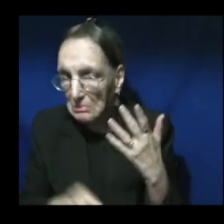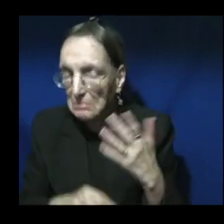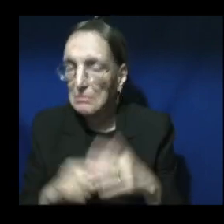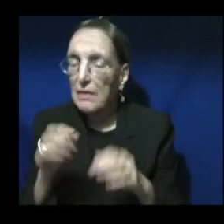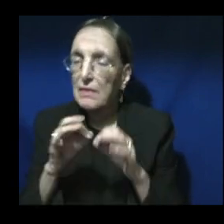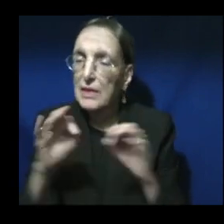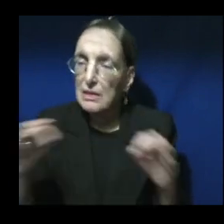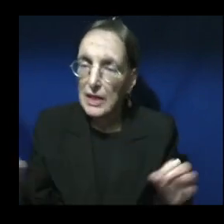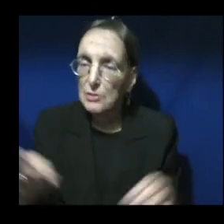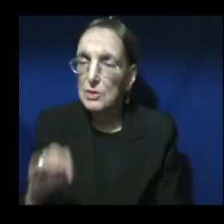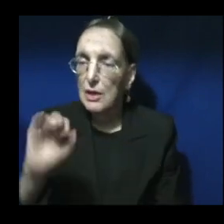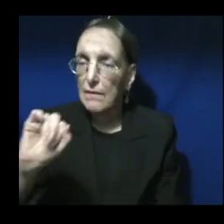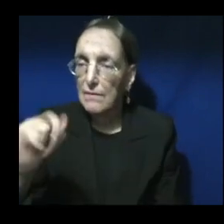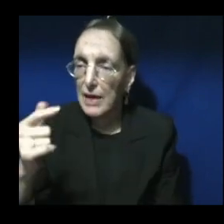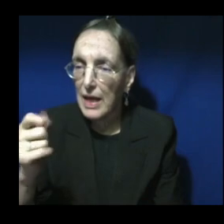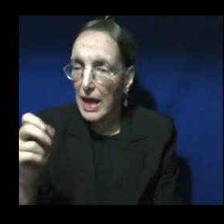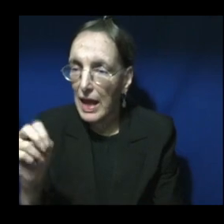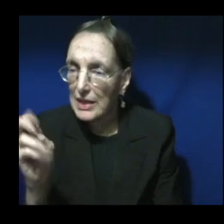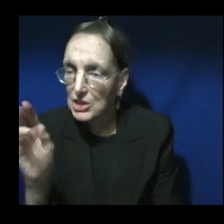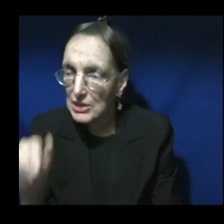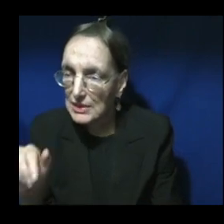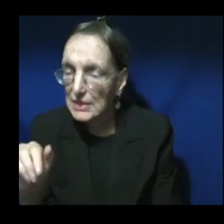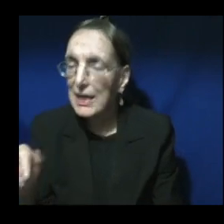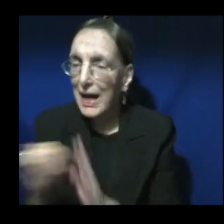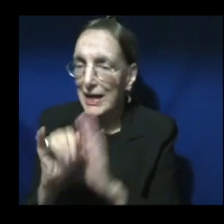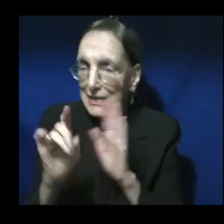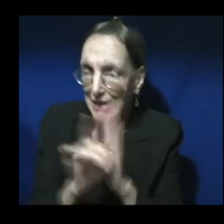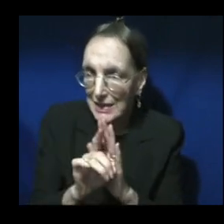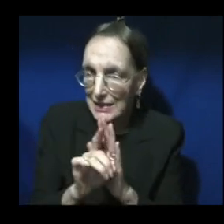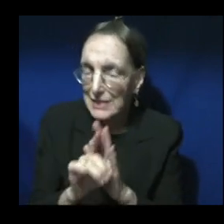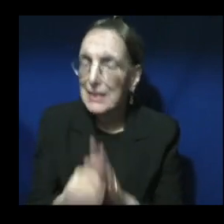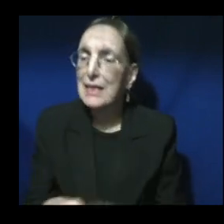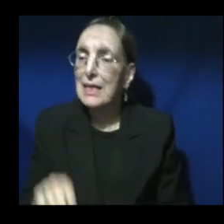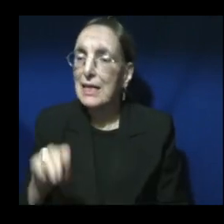We talked there about turning actions into identities, the power of the word you and